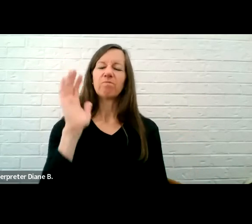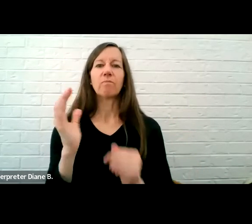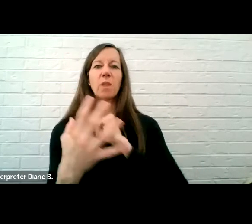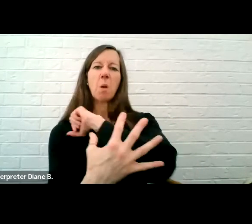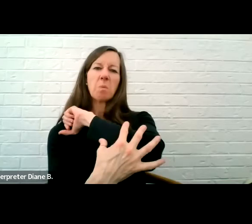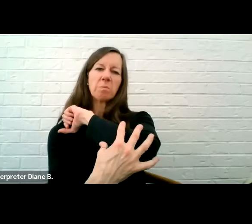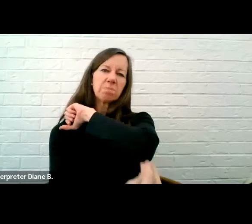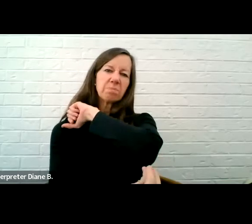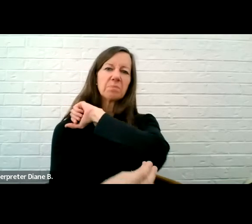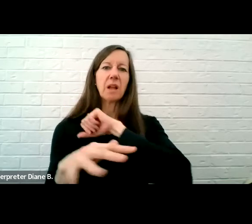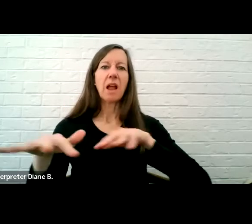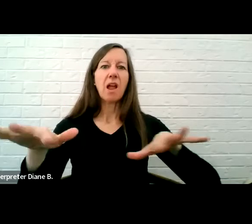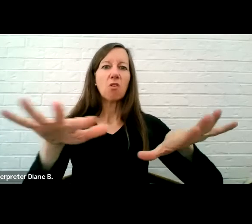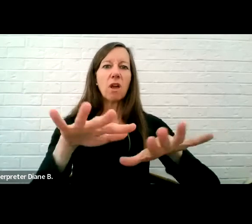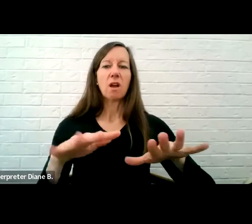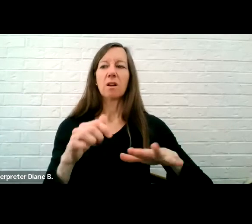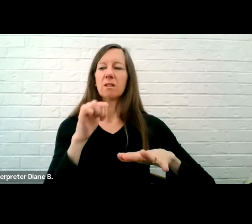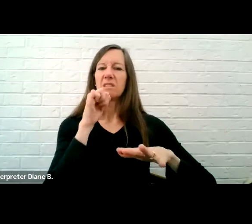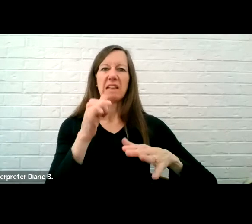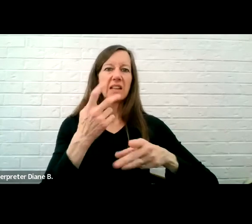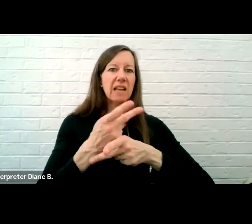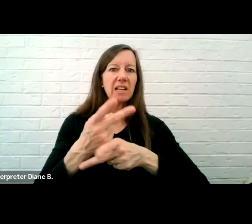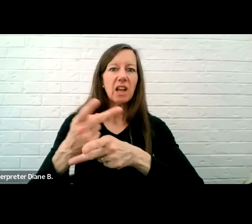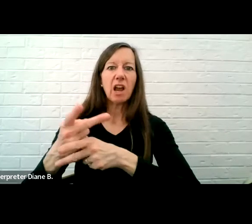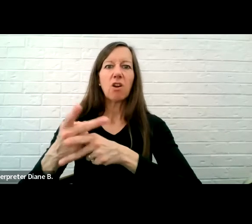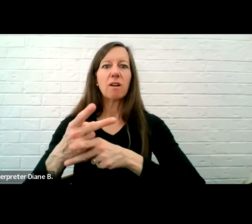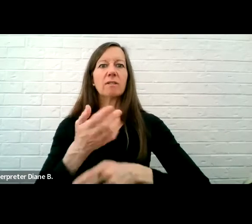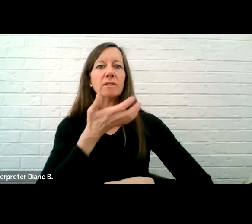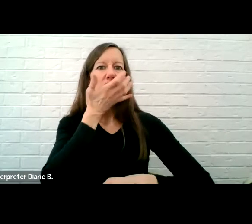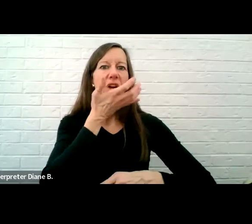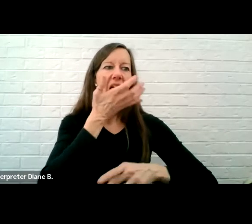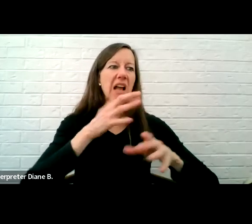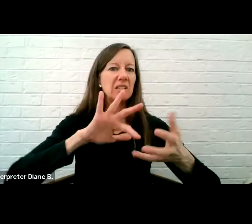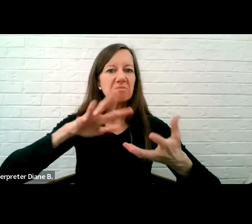well, landscaping was a little messier, and things so I thought. Hmm!